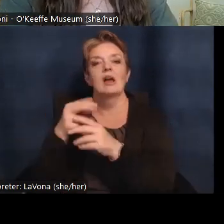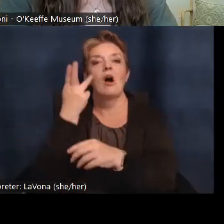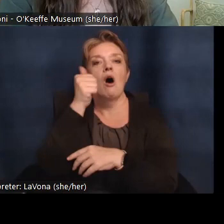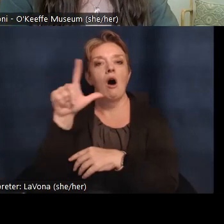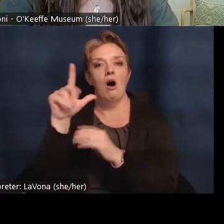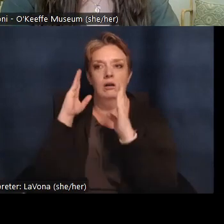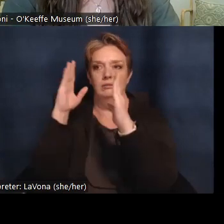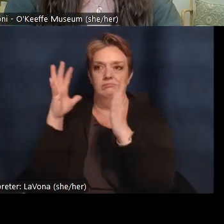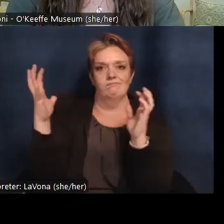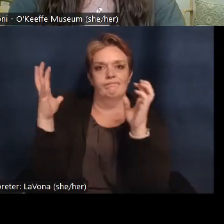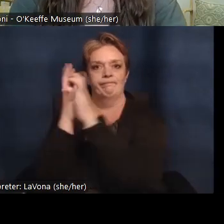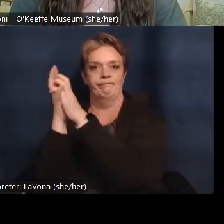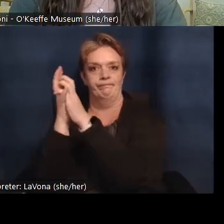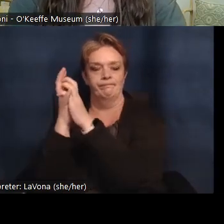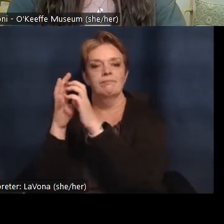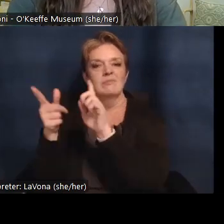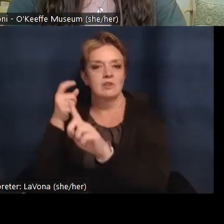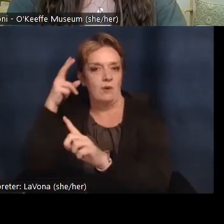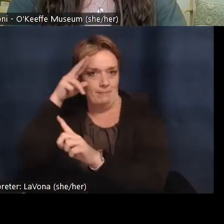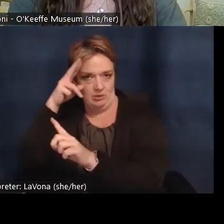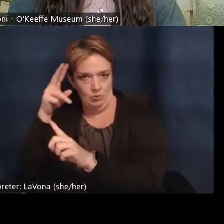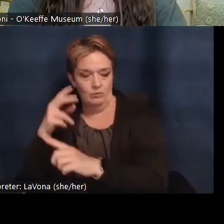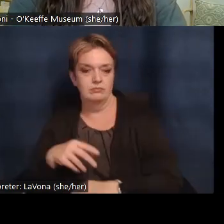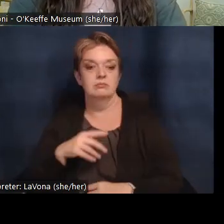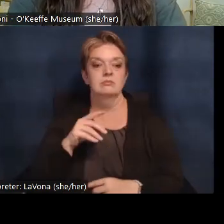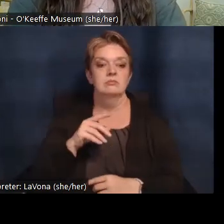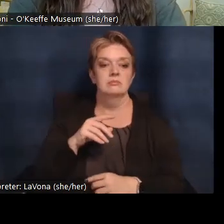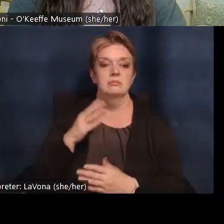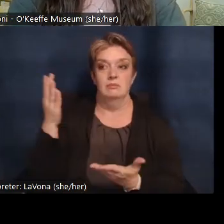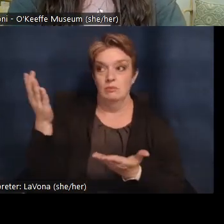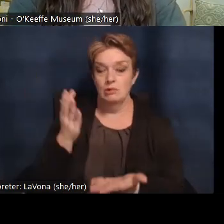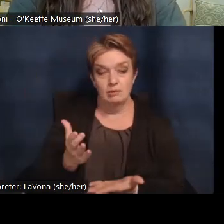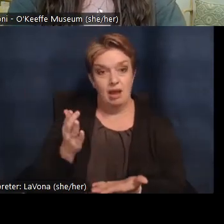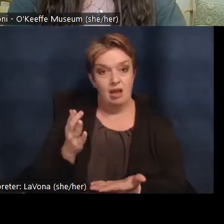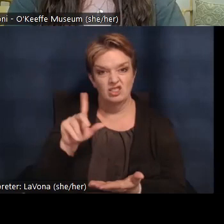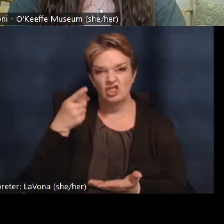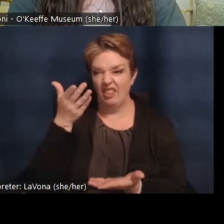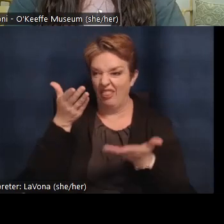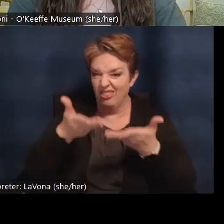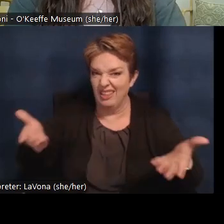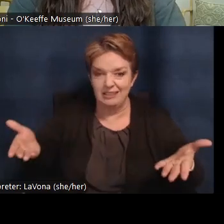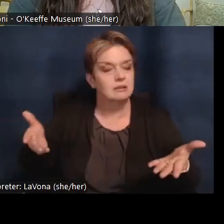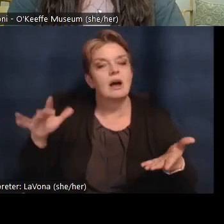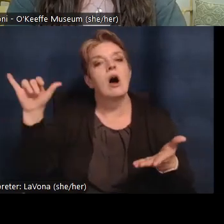But she didn't just bring back objects; she also brought back ideas and inspiration from abroad.